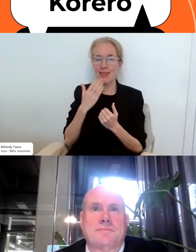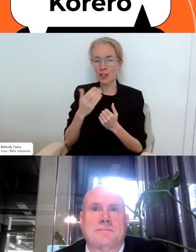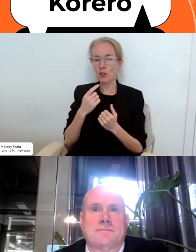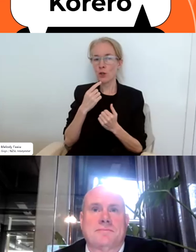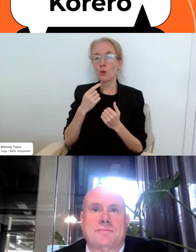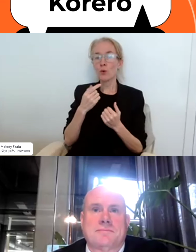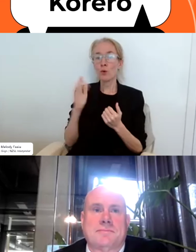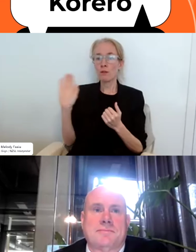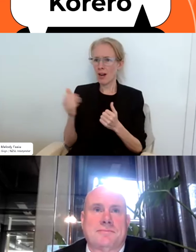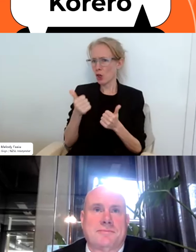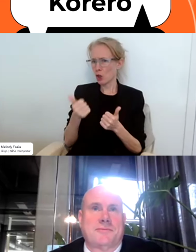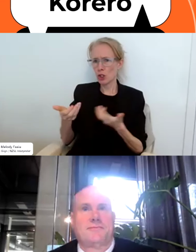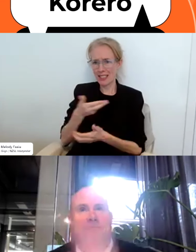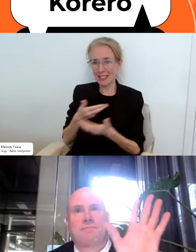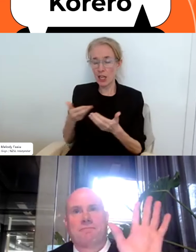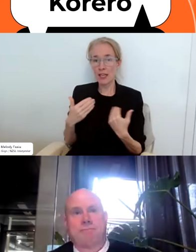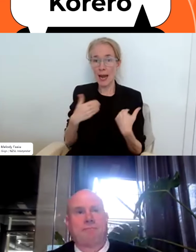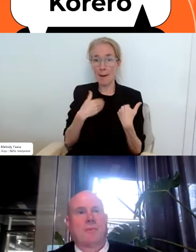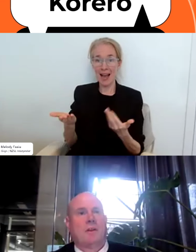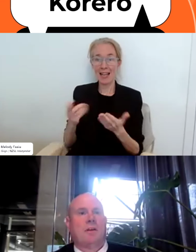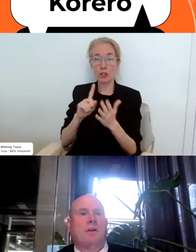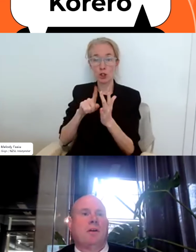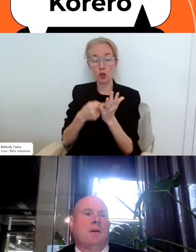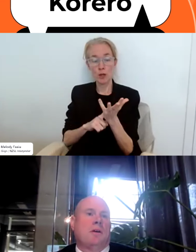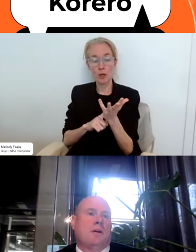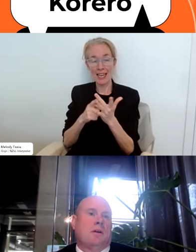ora. Thank you, thank you very much. We actually still have a